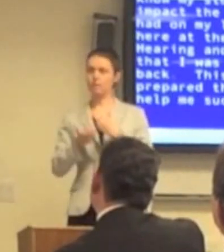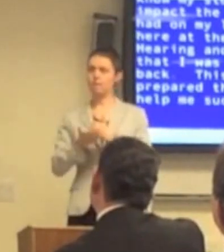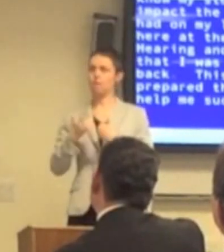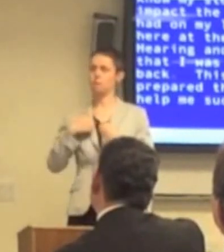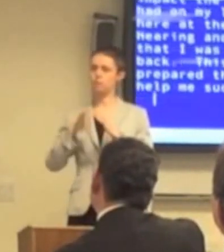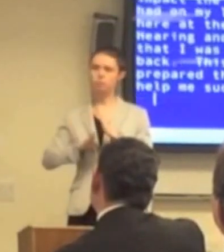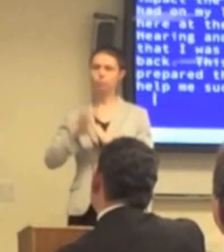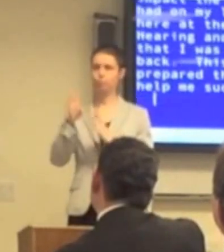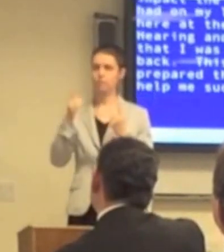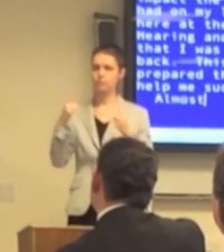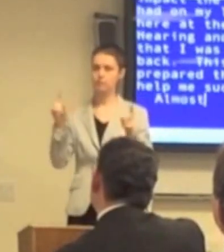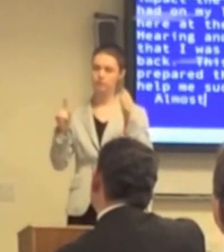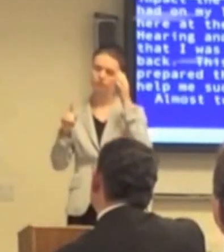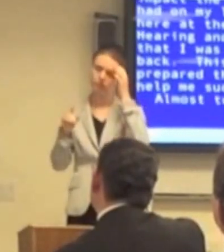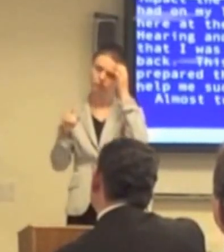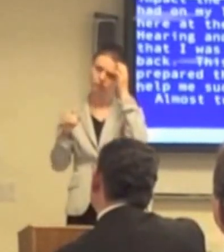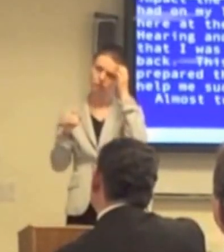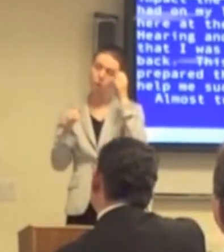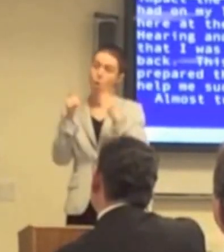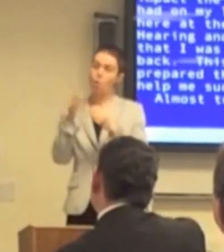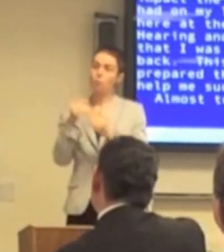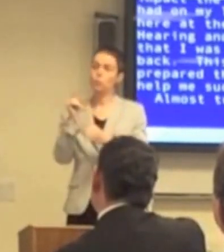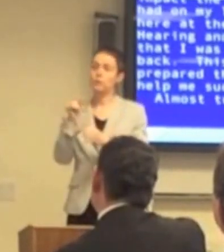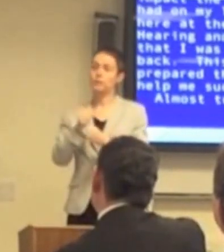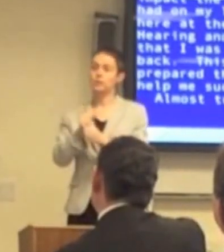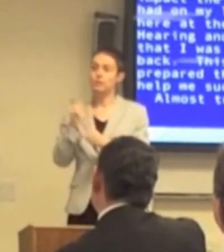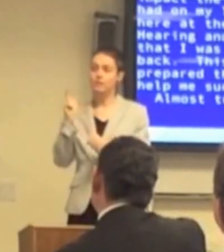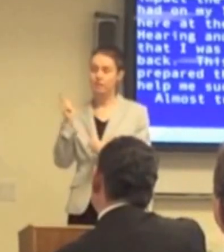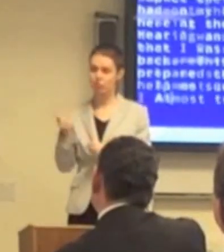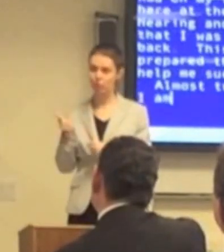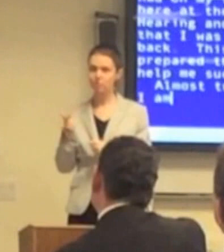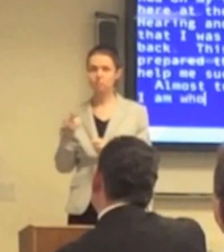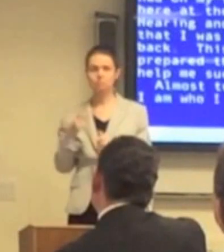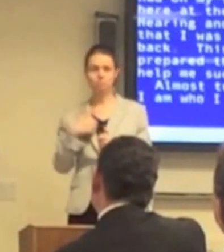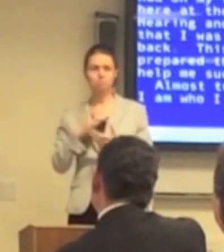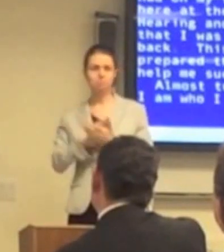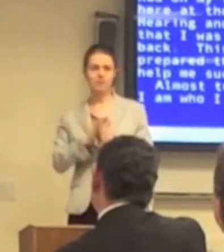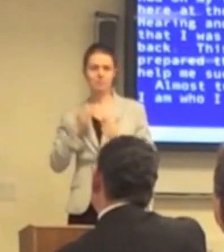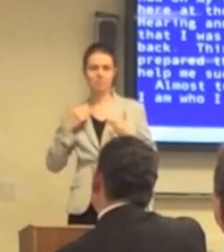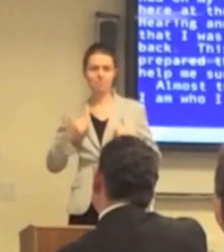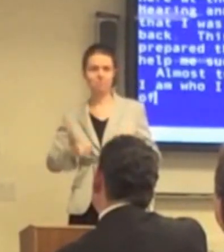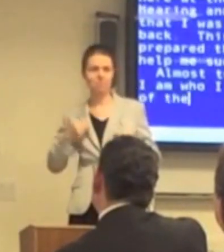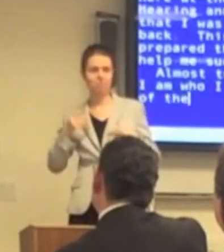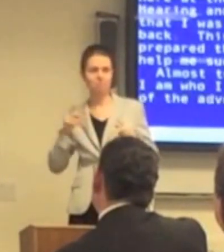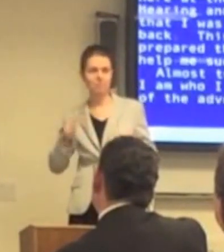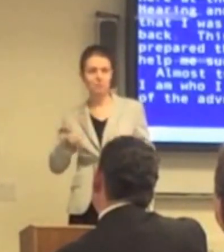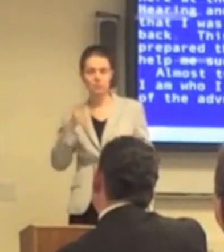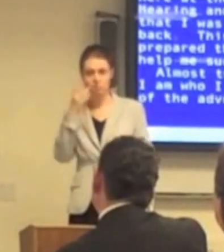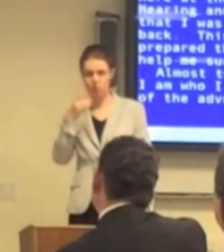Almost two decades later I am who I am today because of the advocacy